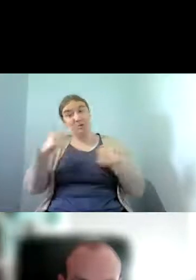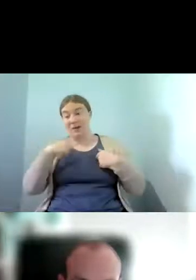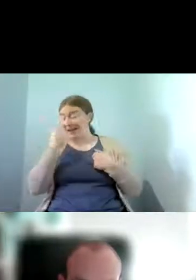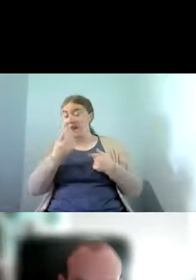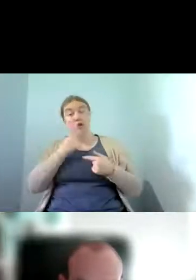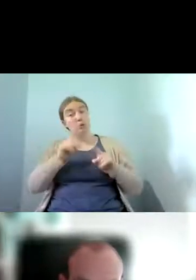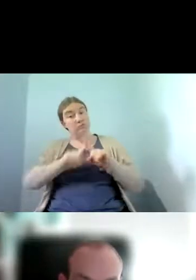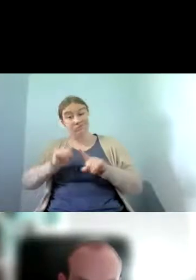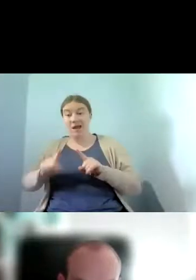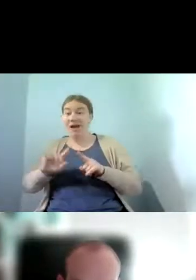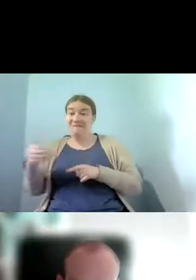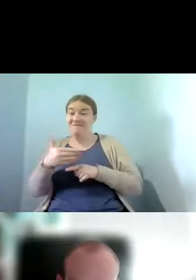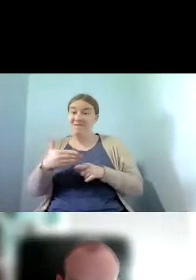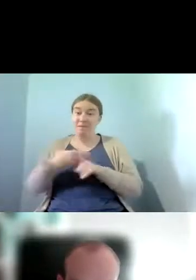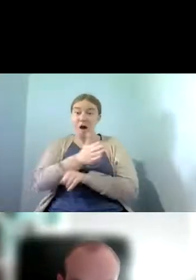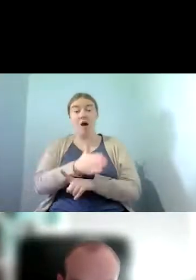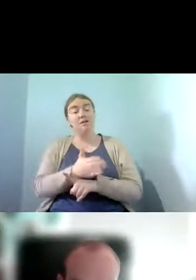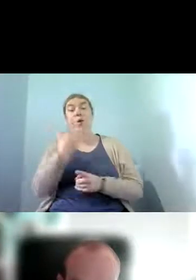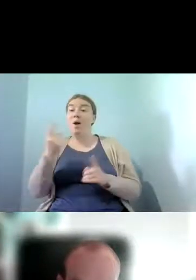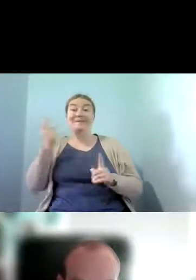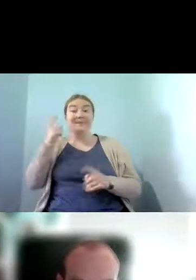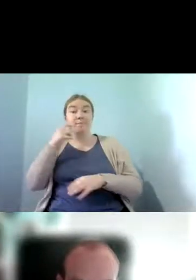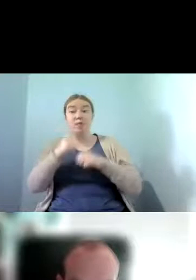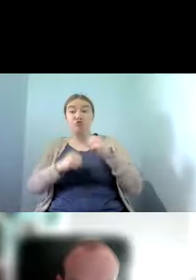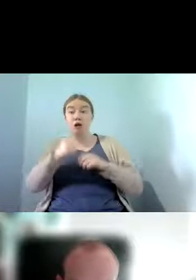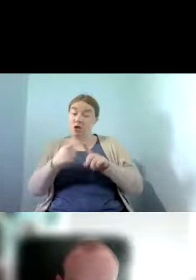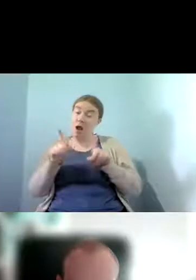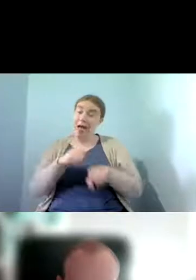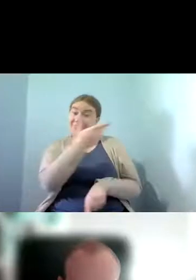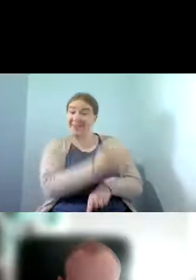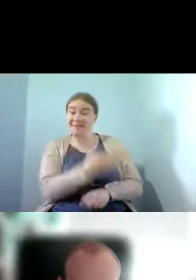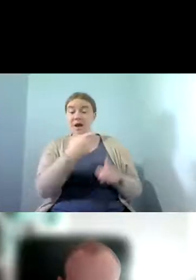simple structure is here at knightsford bridge measuring rear again on the river teme in this